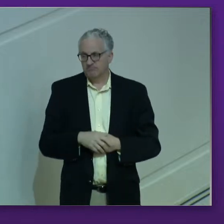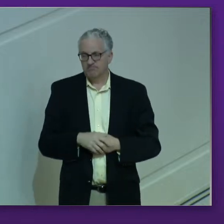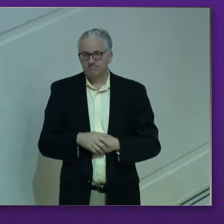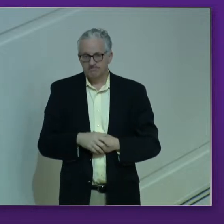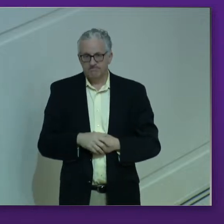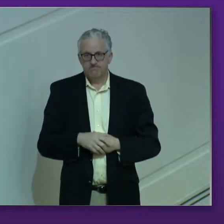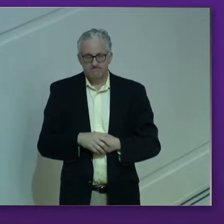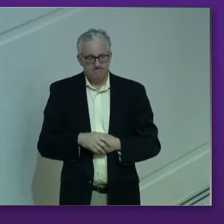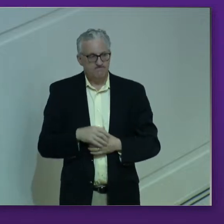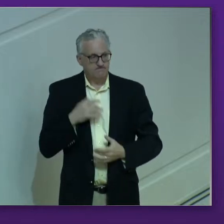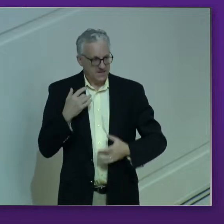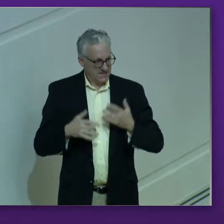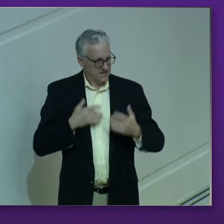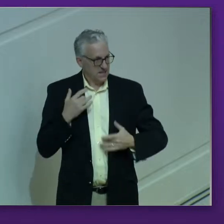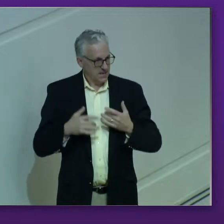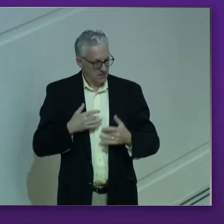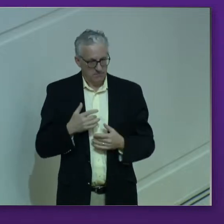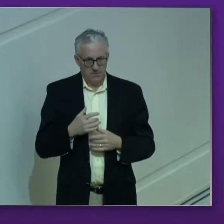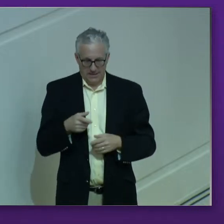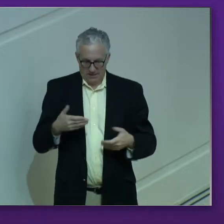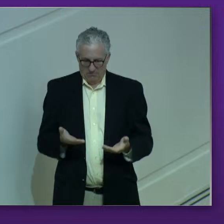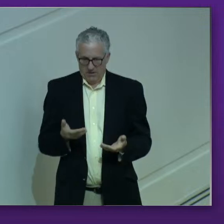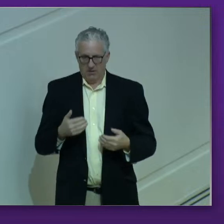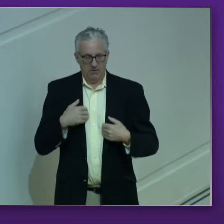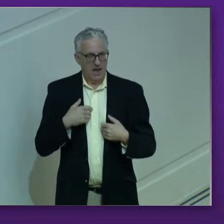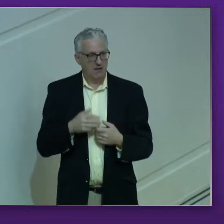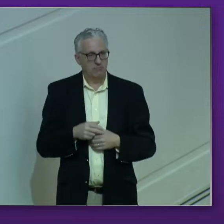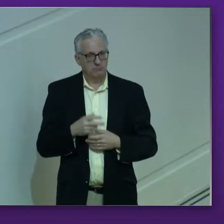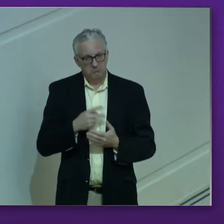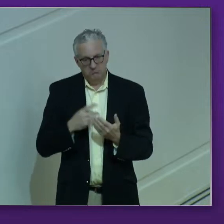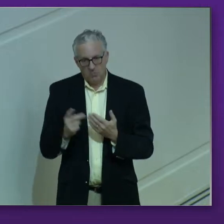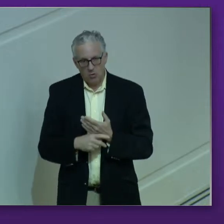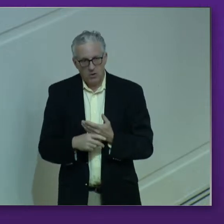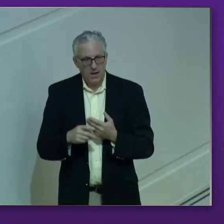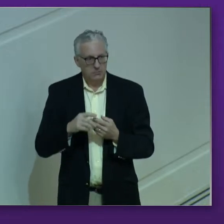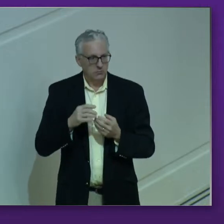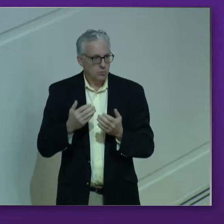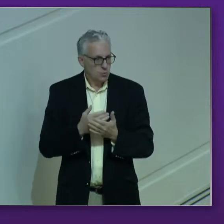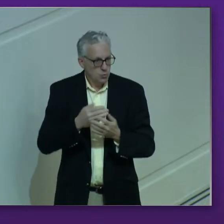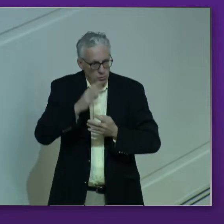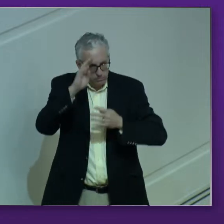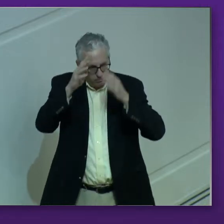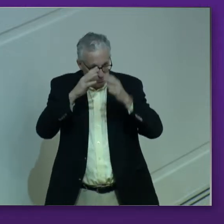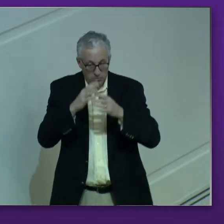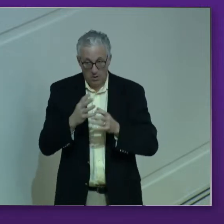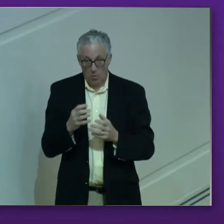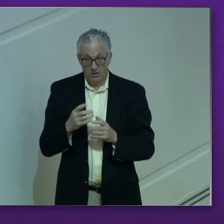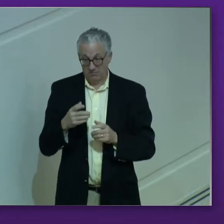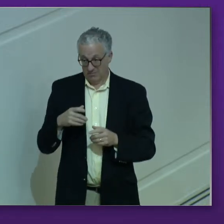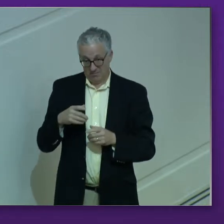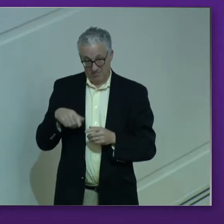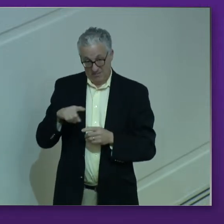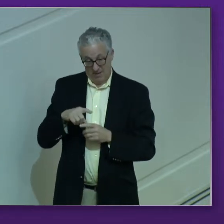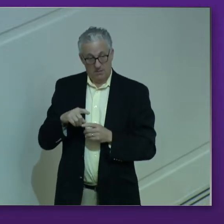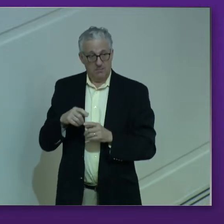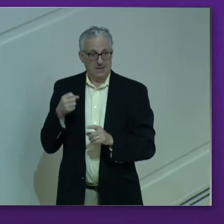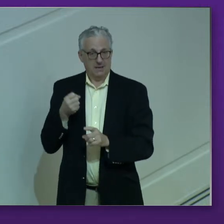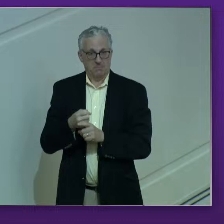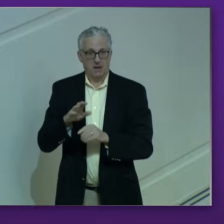WE ARE UPLIFTING SOME PHENOMENAL COMPONENTS OF IMPACT TODAY I'M SO DEEPLY EXCITED AS WE CONTINUE OUR JOURNEY TO